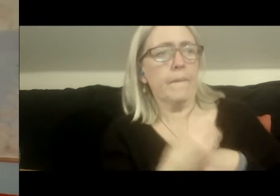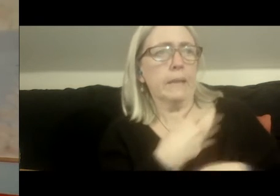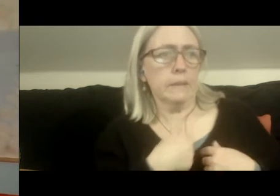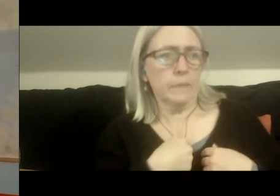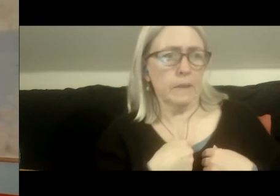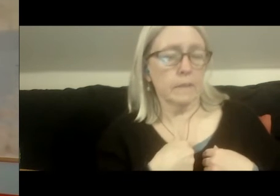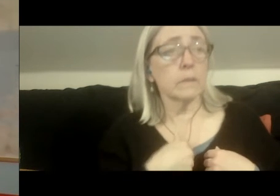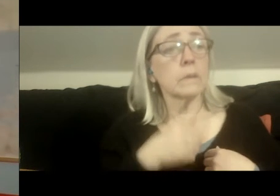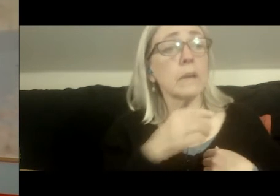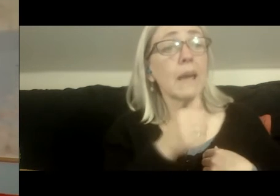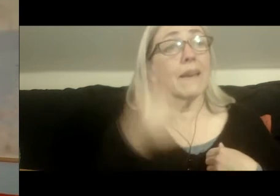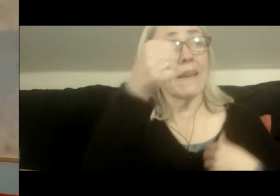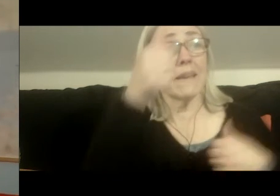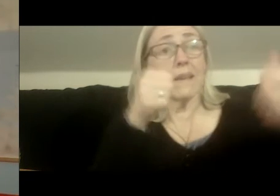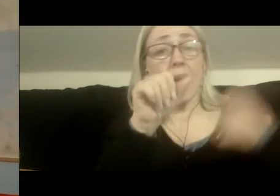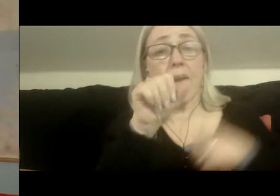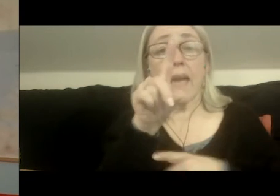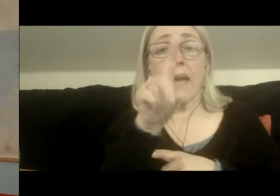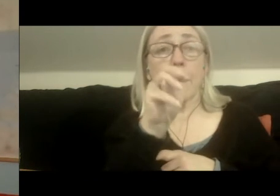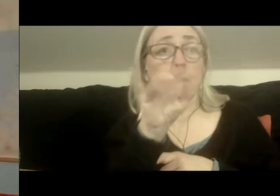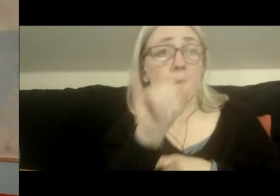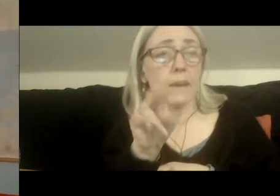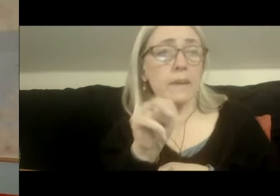I don't always necessarily have a chance to work with very closely.